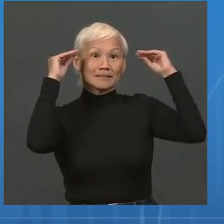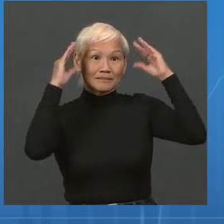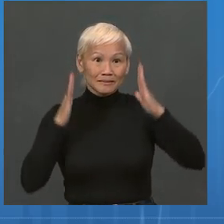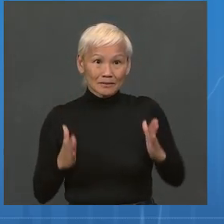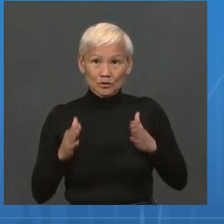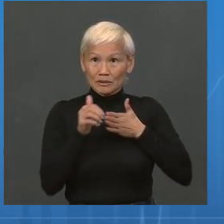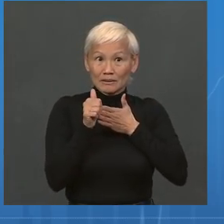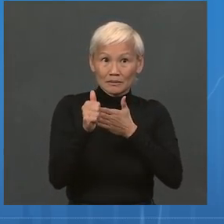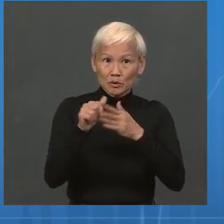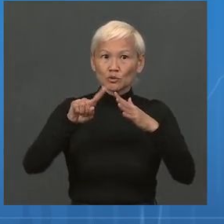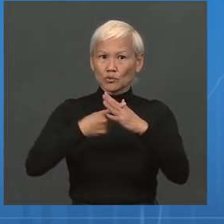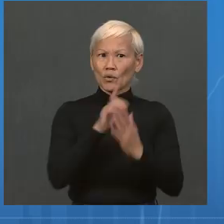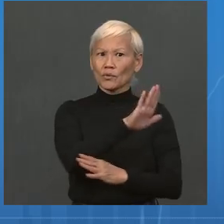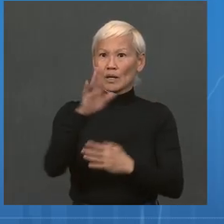to vaccinate kids in their communities.